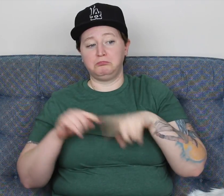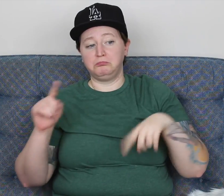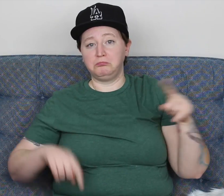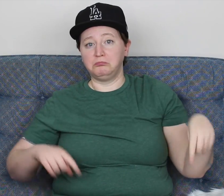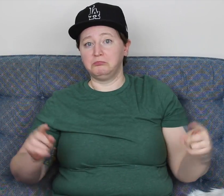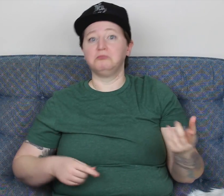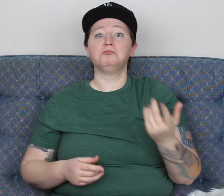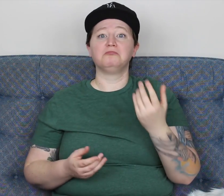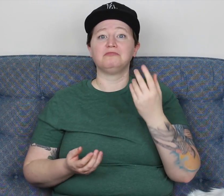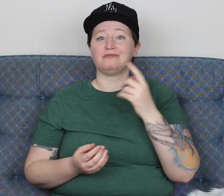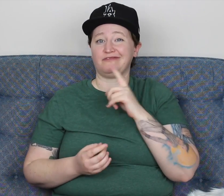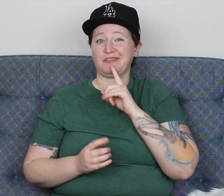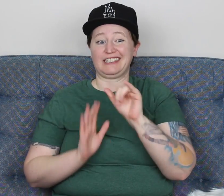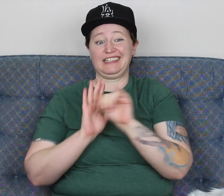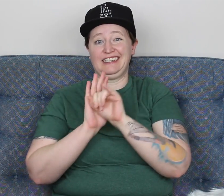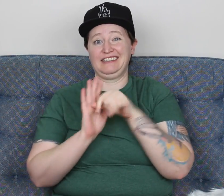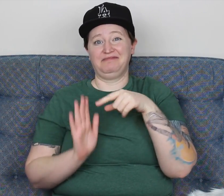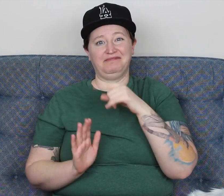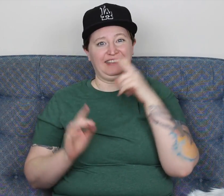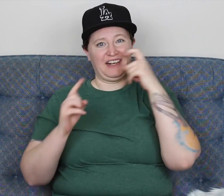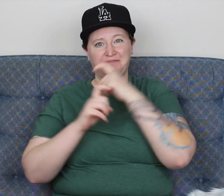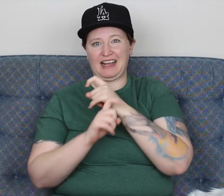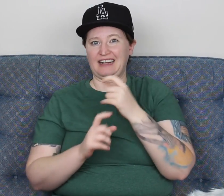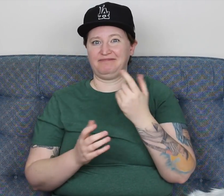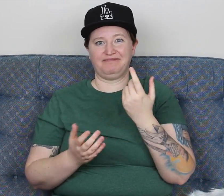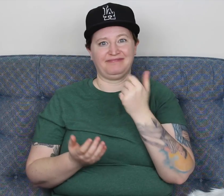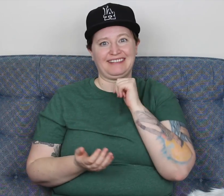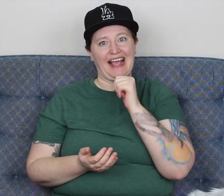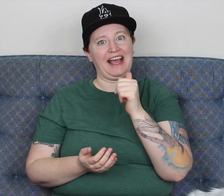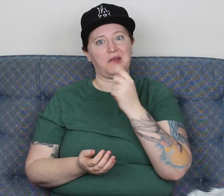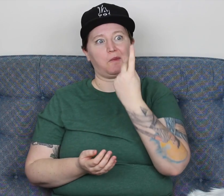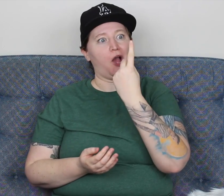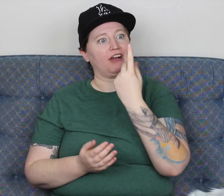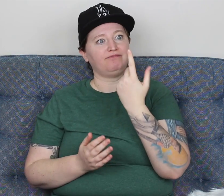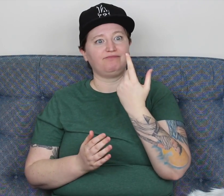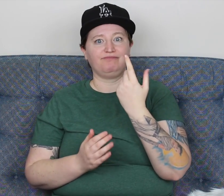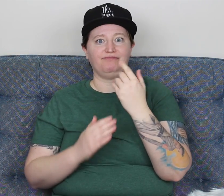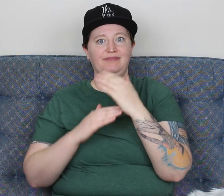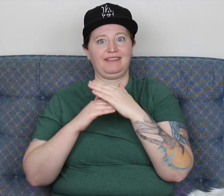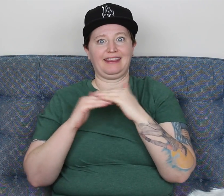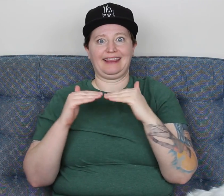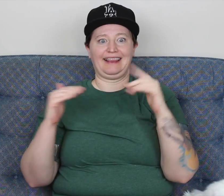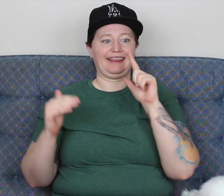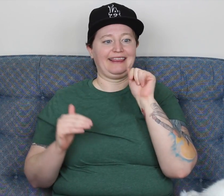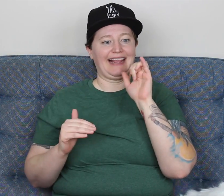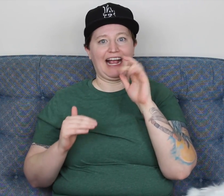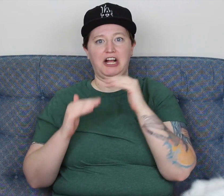So there's a vareity of different opinions on this and like I said, identity is a really complicated thing.